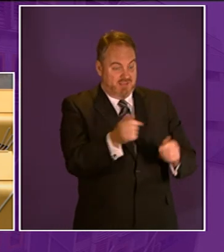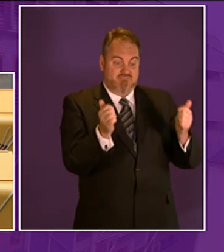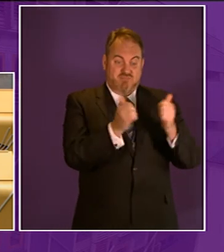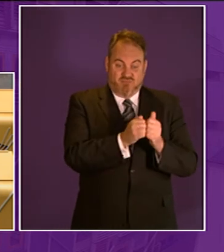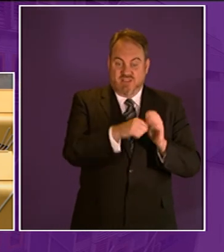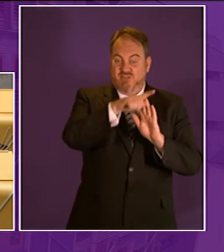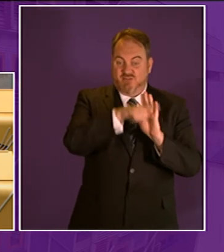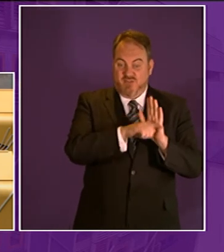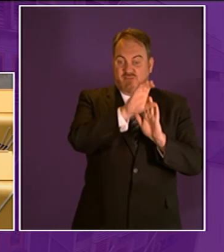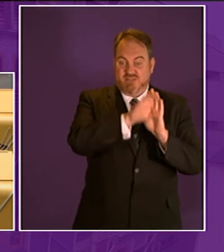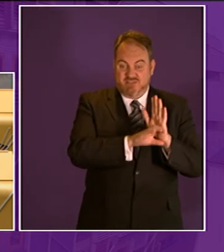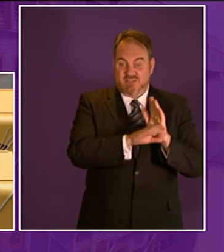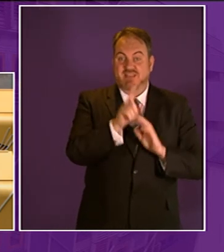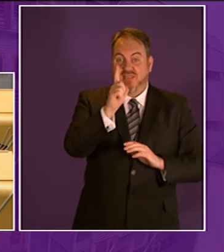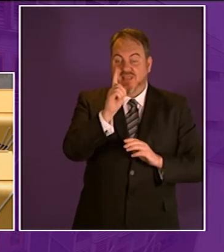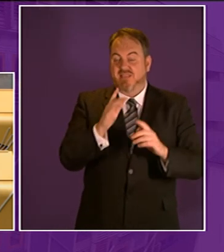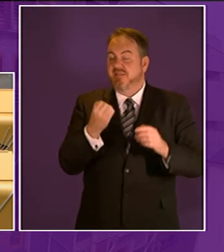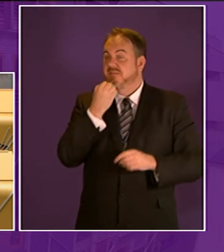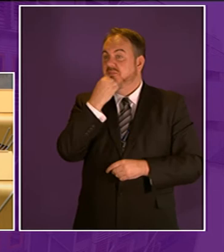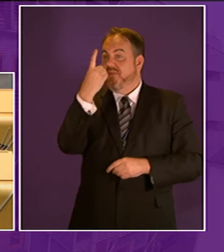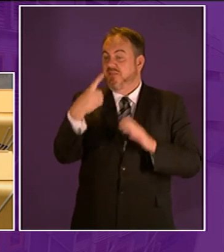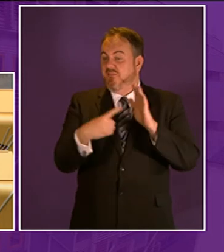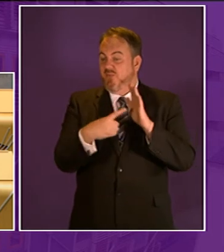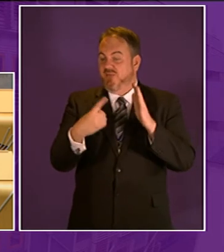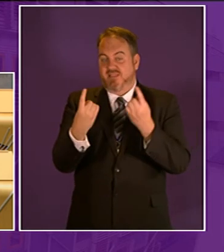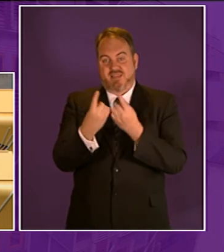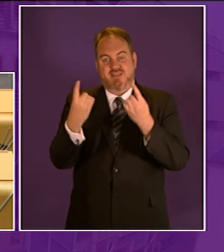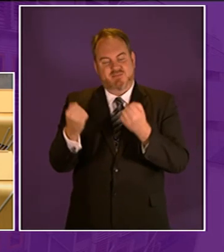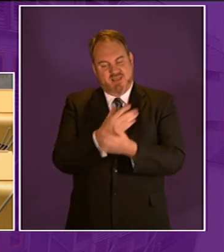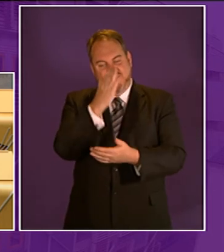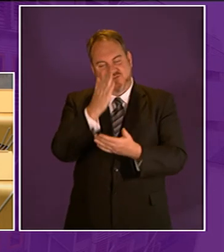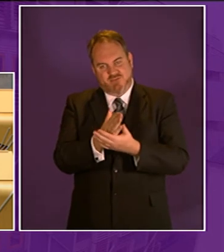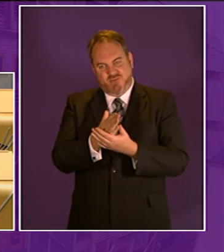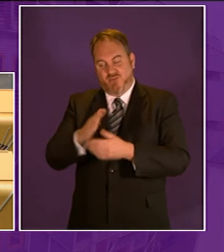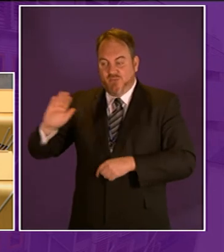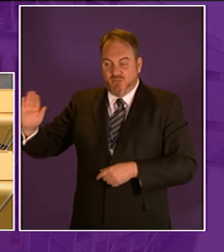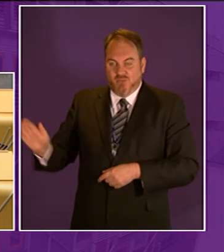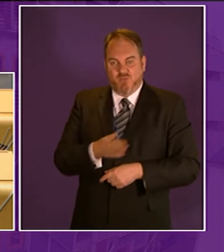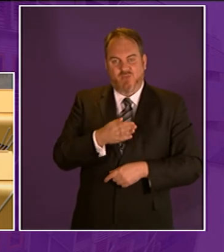of all, the students in our colleges to access their education resources.